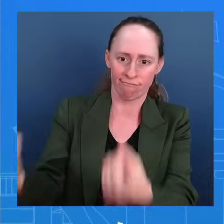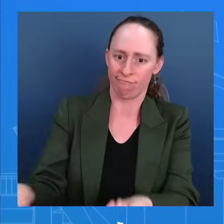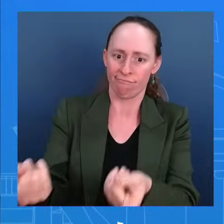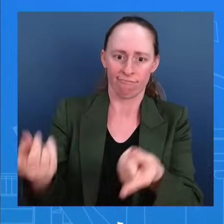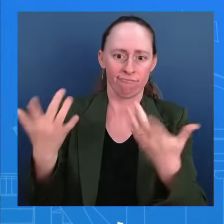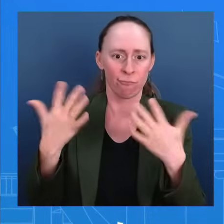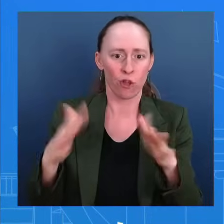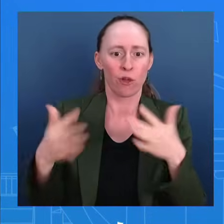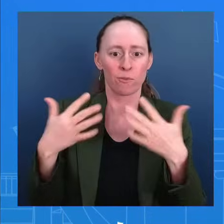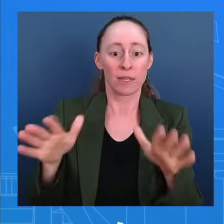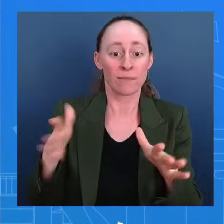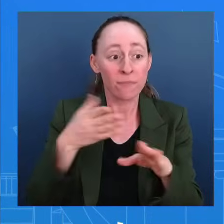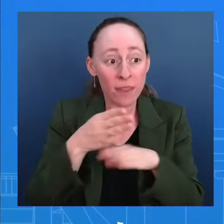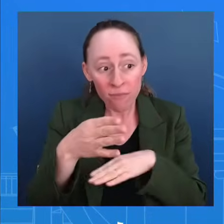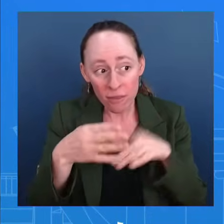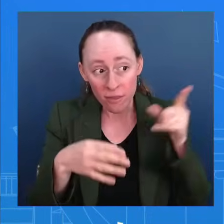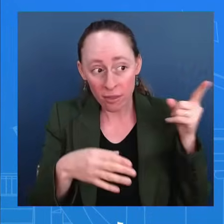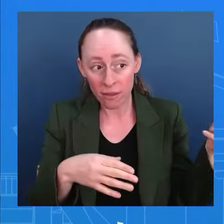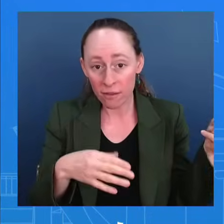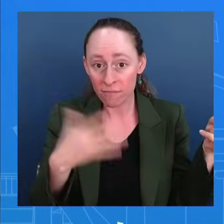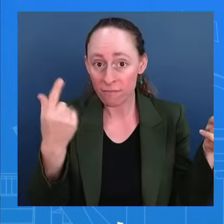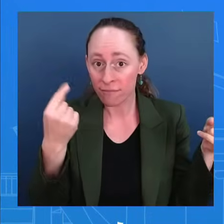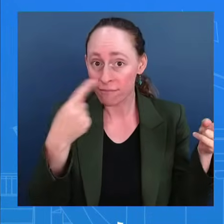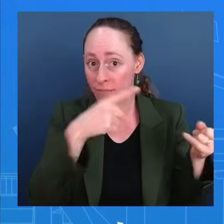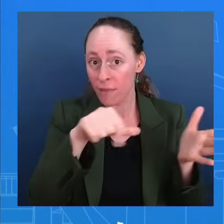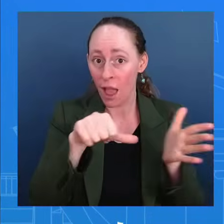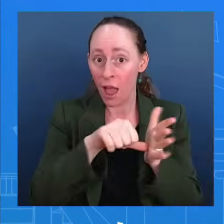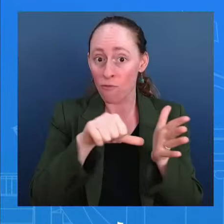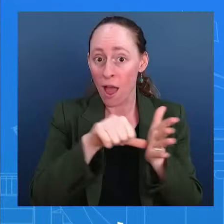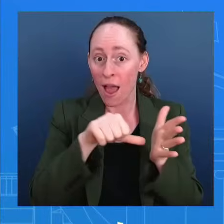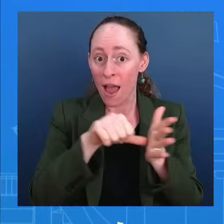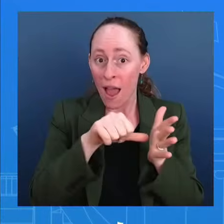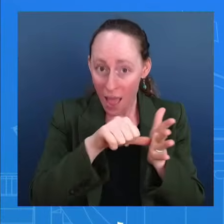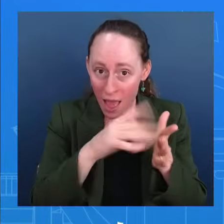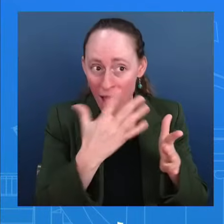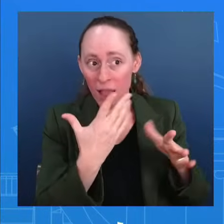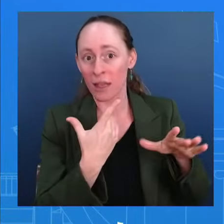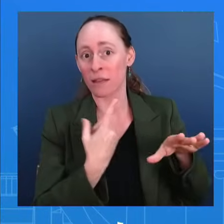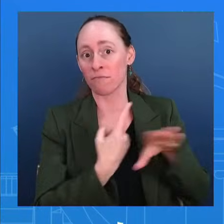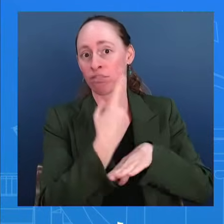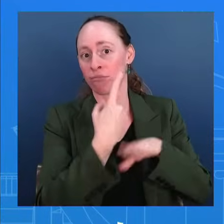And so, that -- those discussions continued with the president and the prime minister.